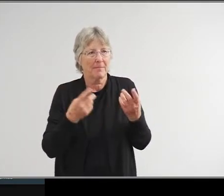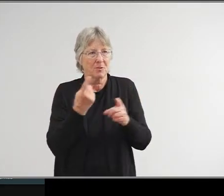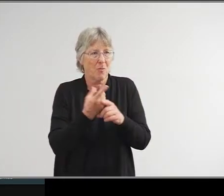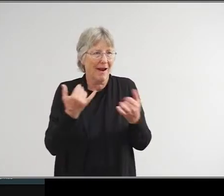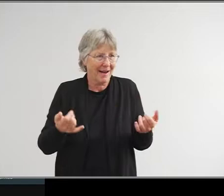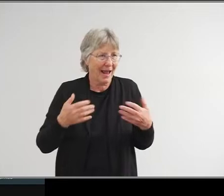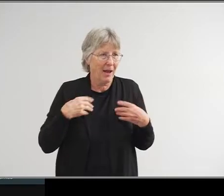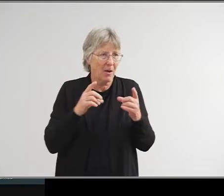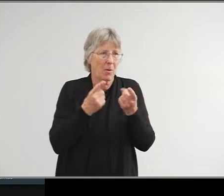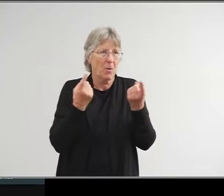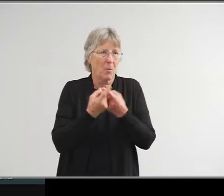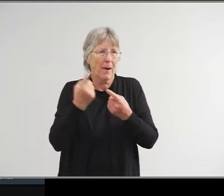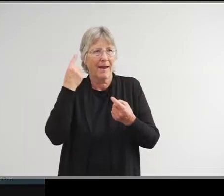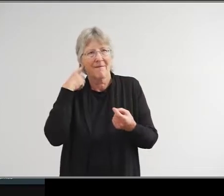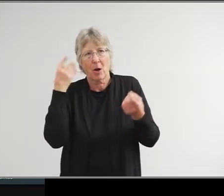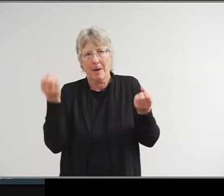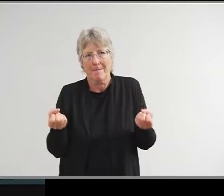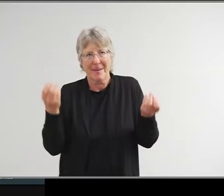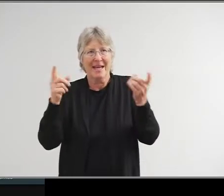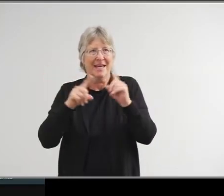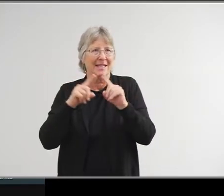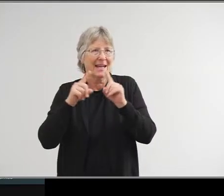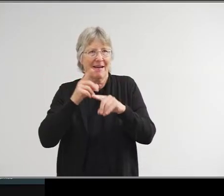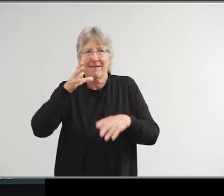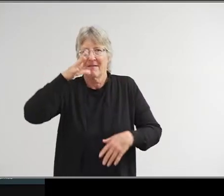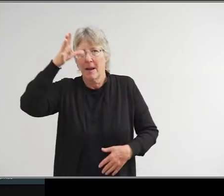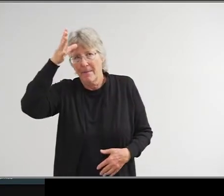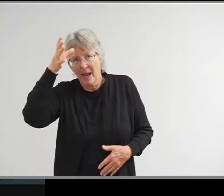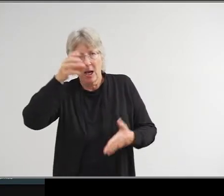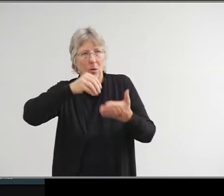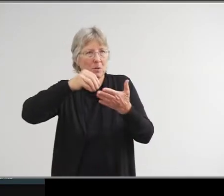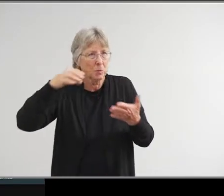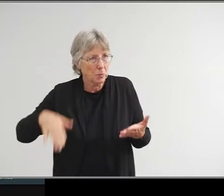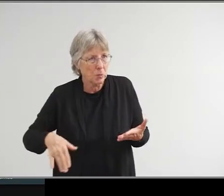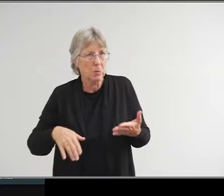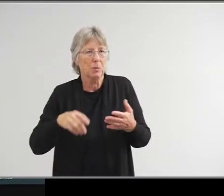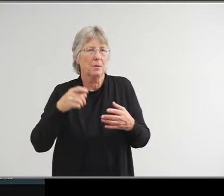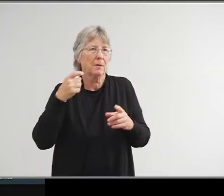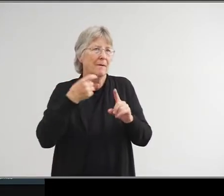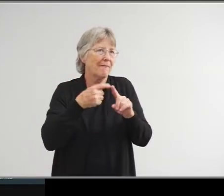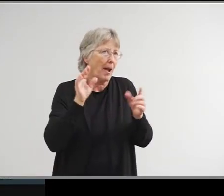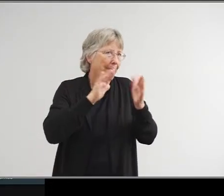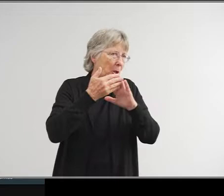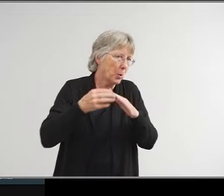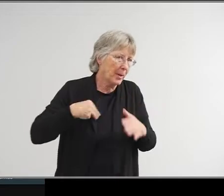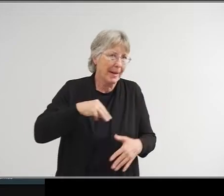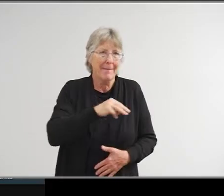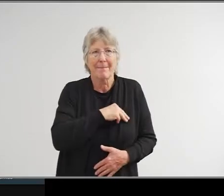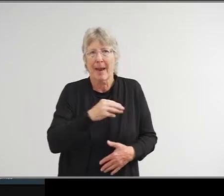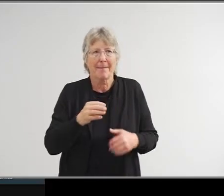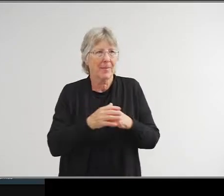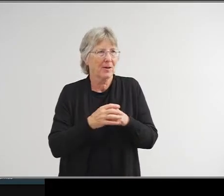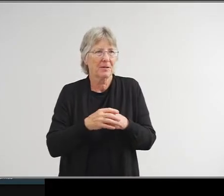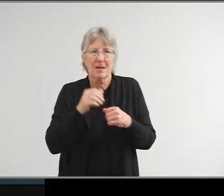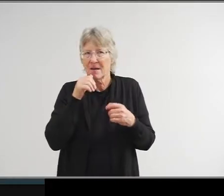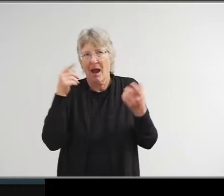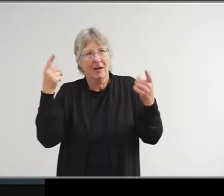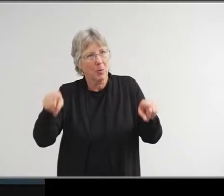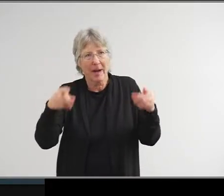We've heard loud and clear from parents, from students from community members, from from staff, from teachers,